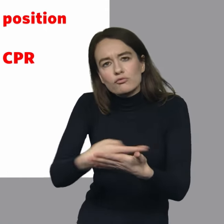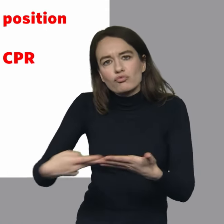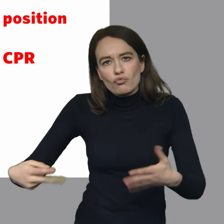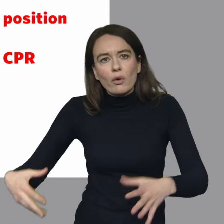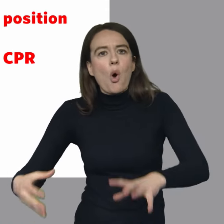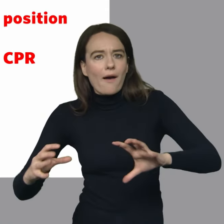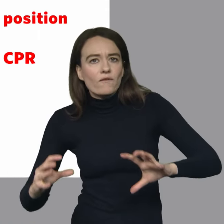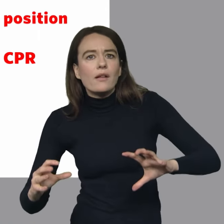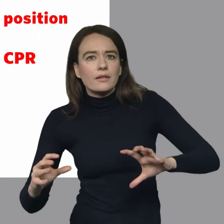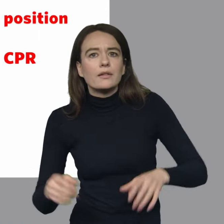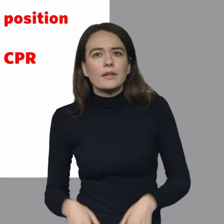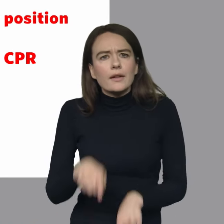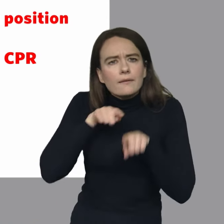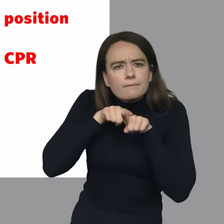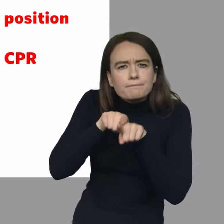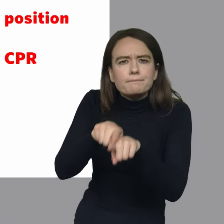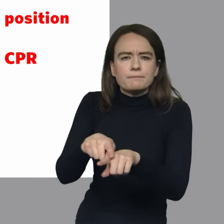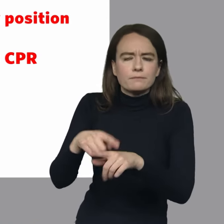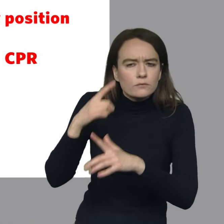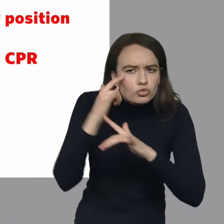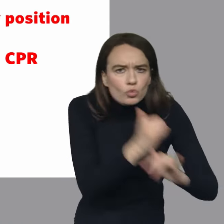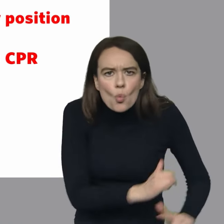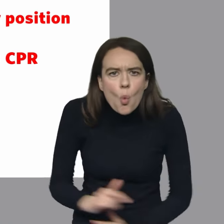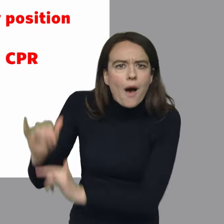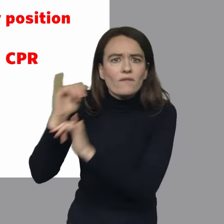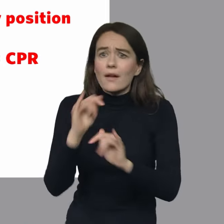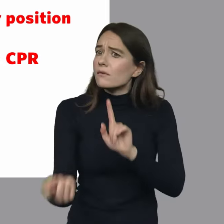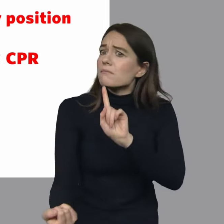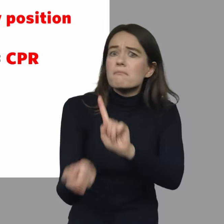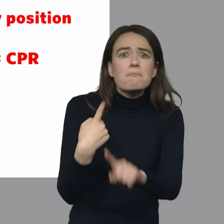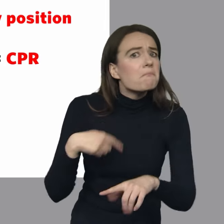However, if you establish from the primary survey that they are unresponsive